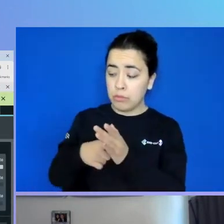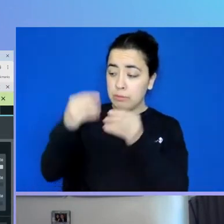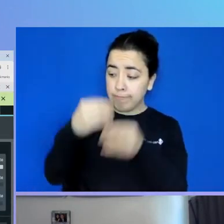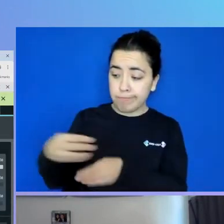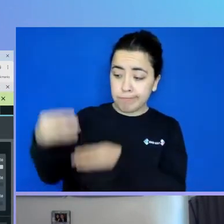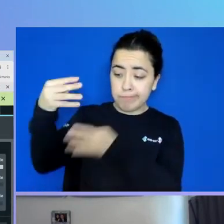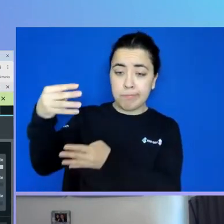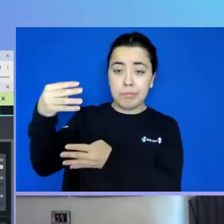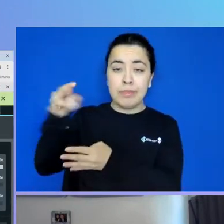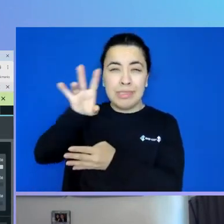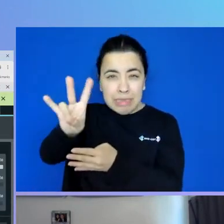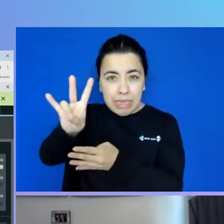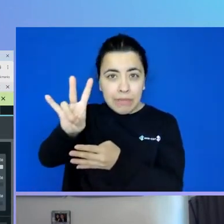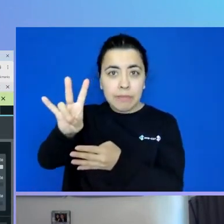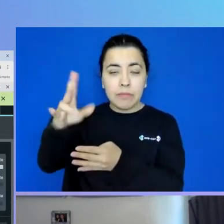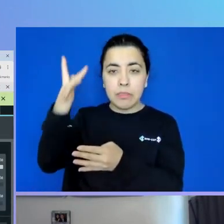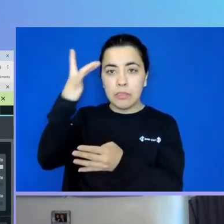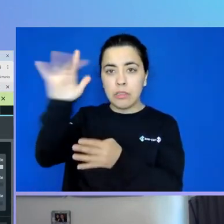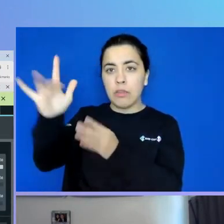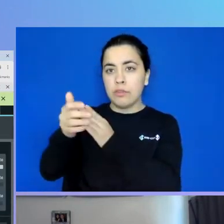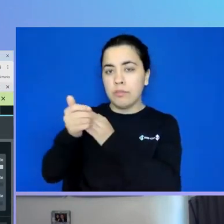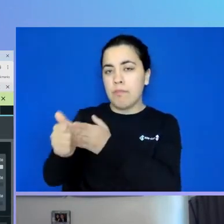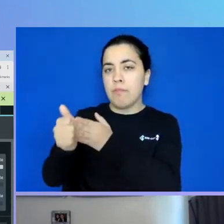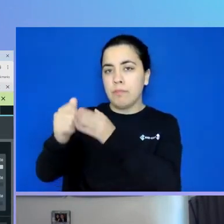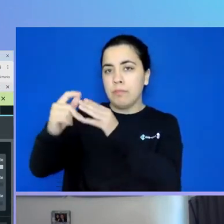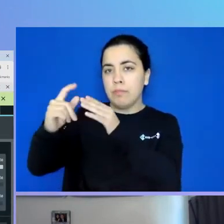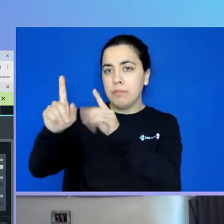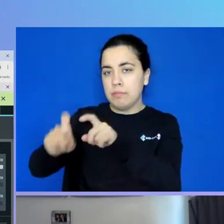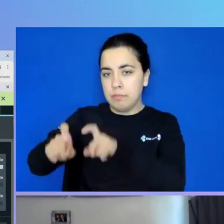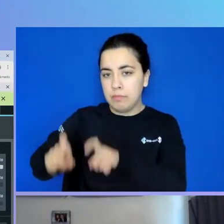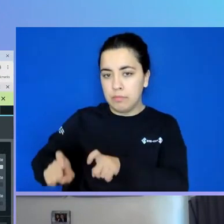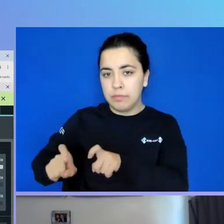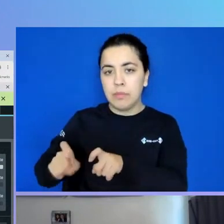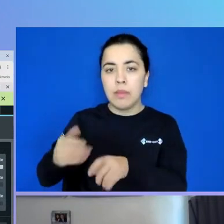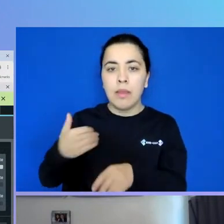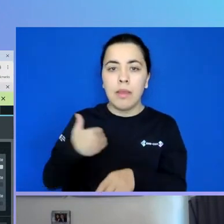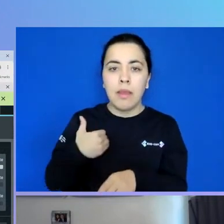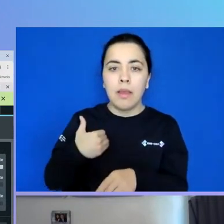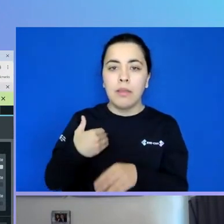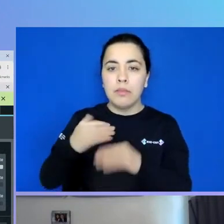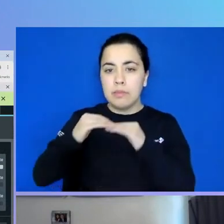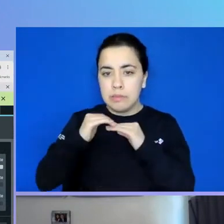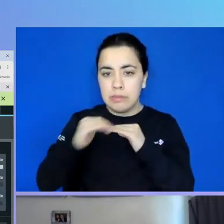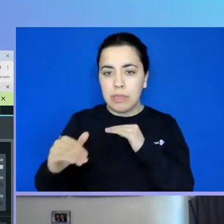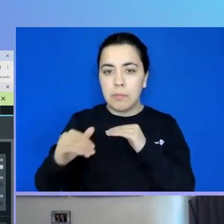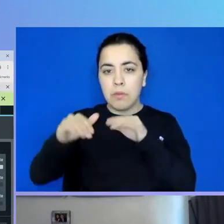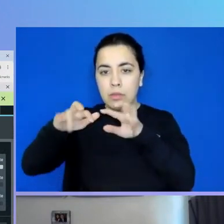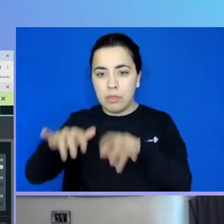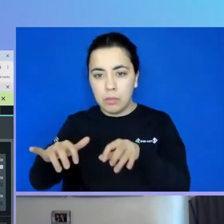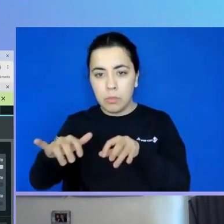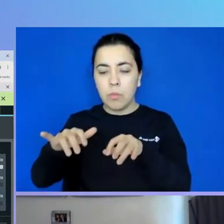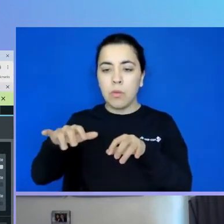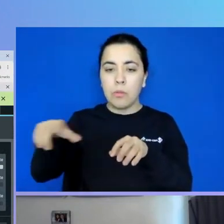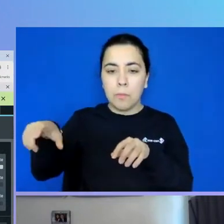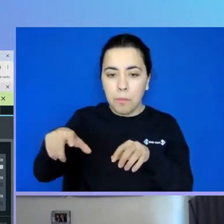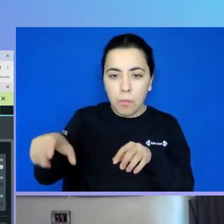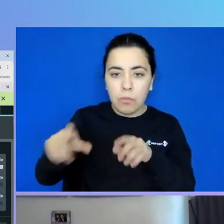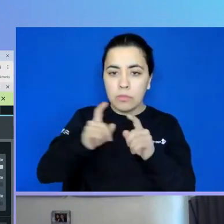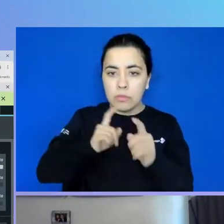intelligent guided tests. Um, there's table test, keyboard test, modal dialog, interactive elements, structure element